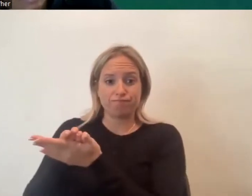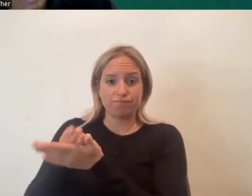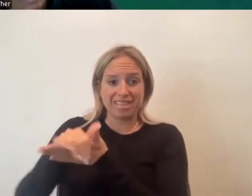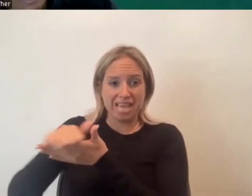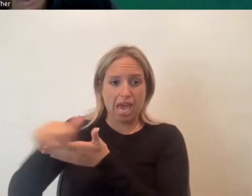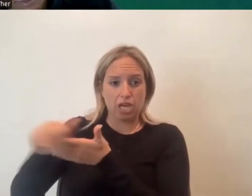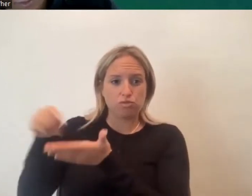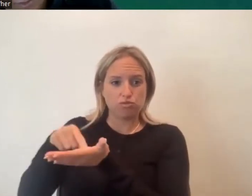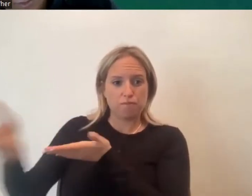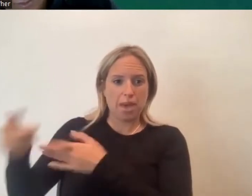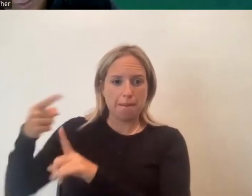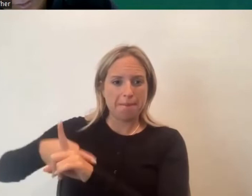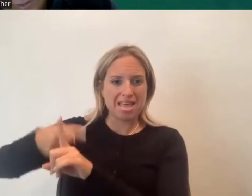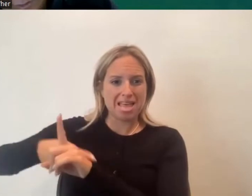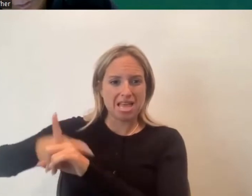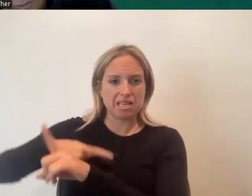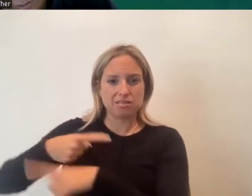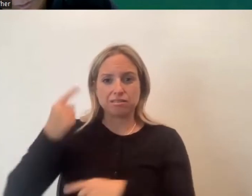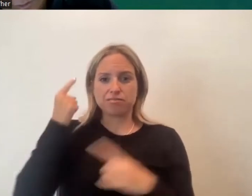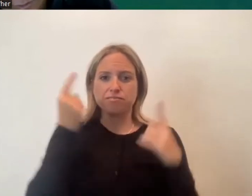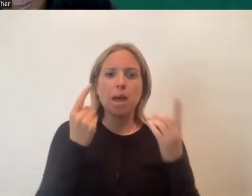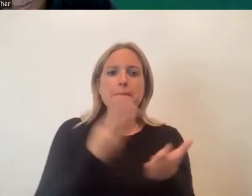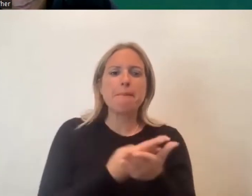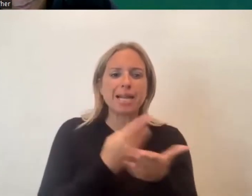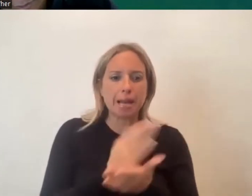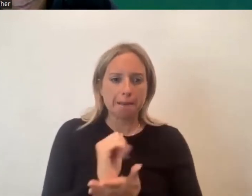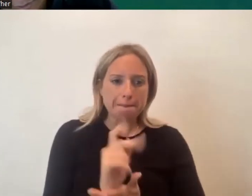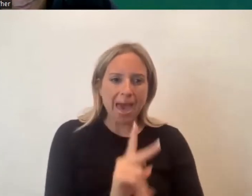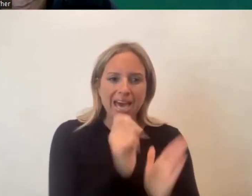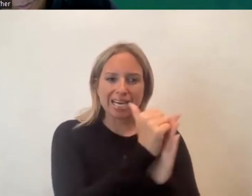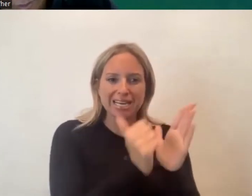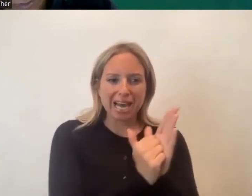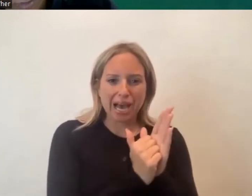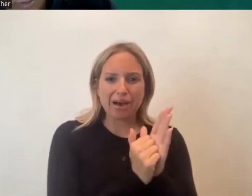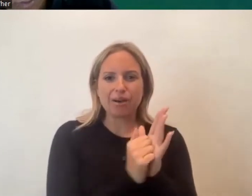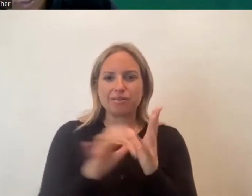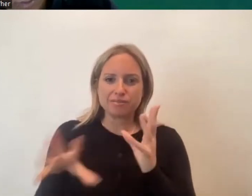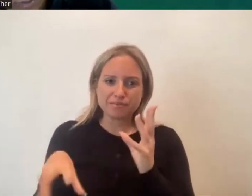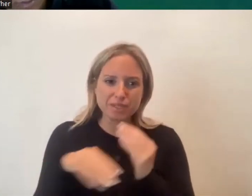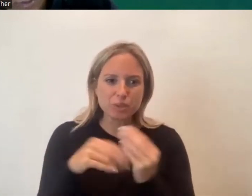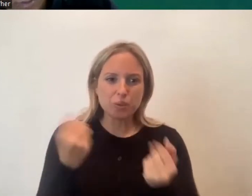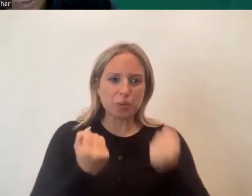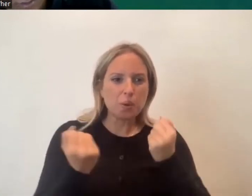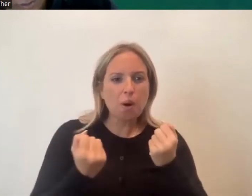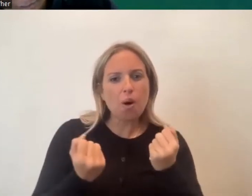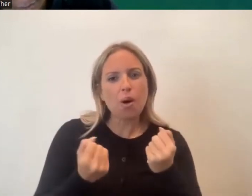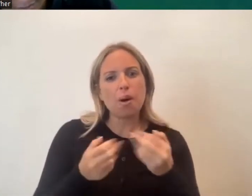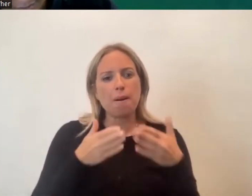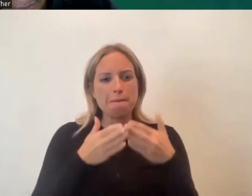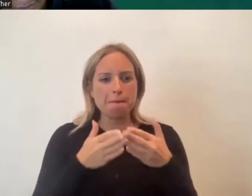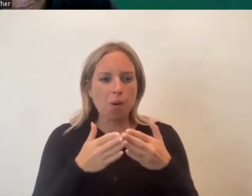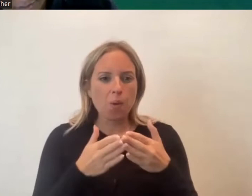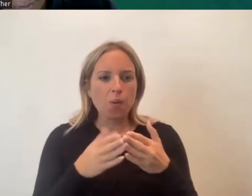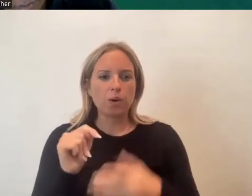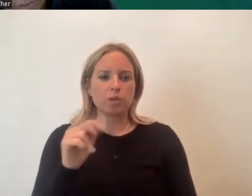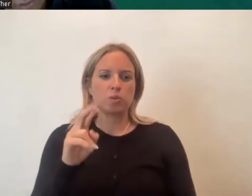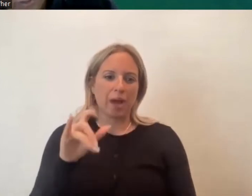So think about money in a bank account, extra cars, boats, trailers, property or land.